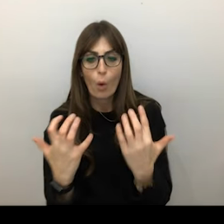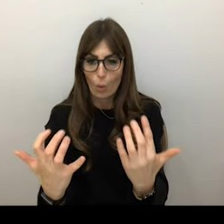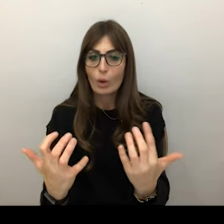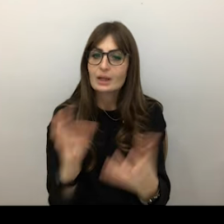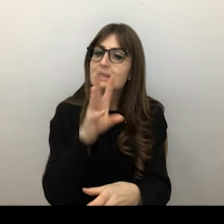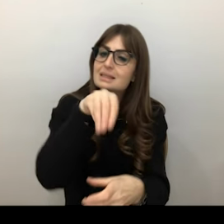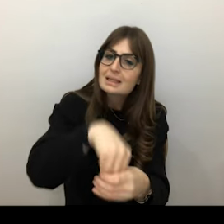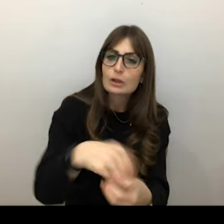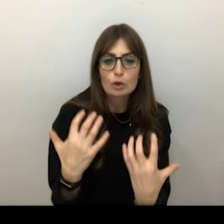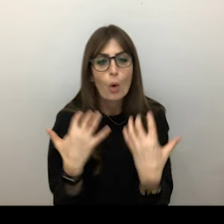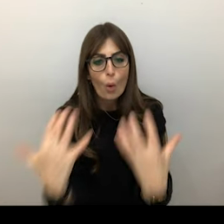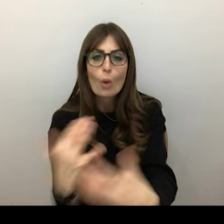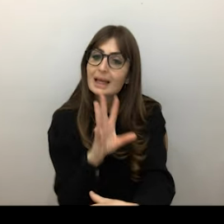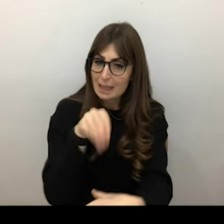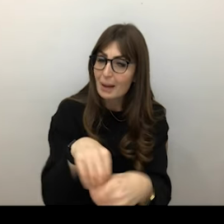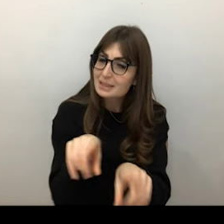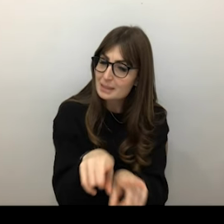This includes audiences and participants as well.